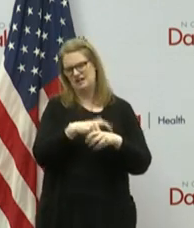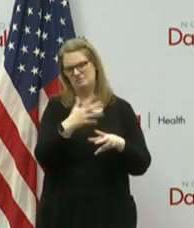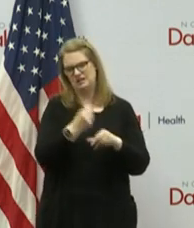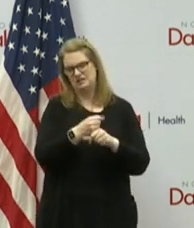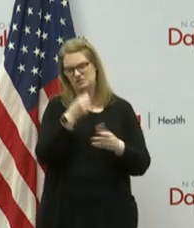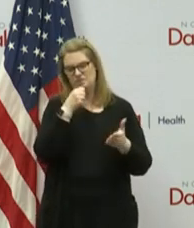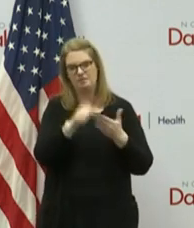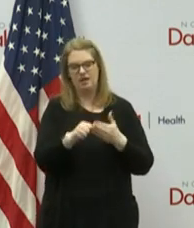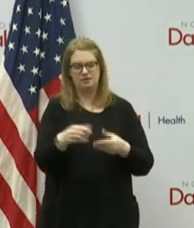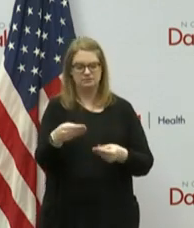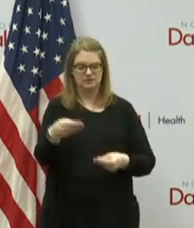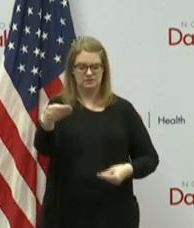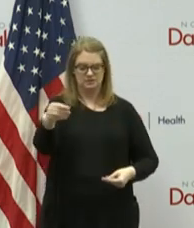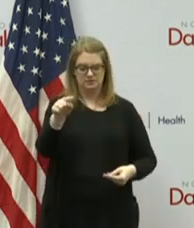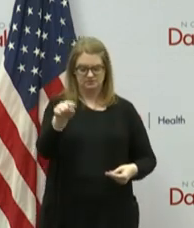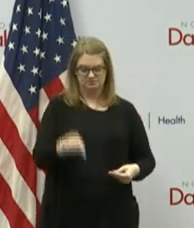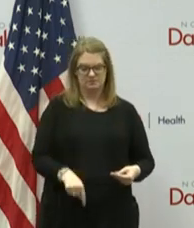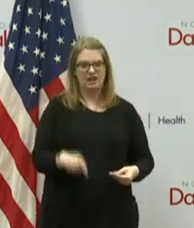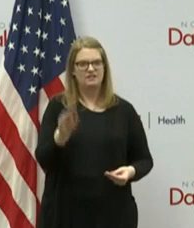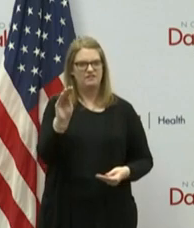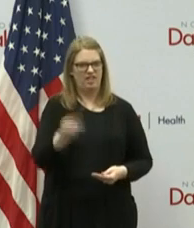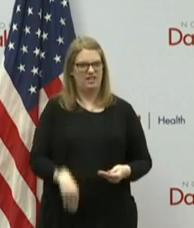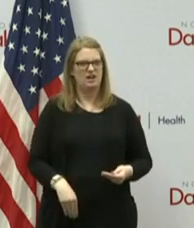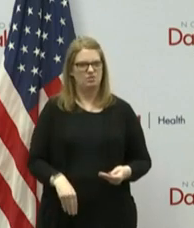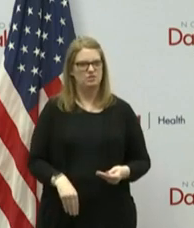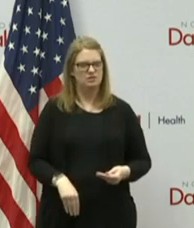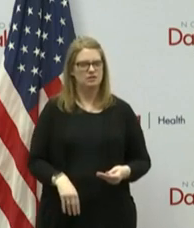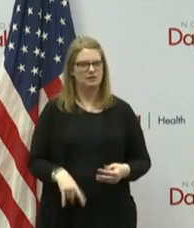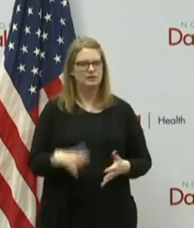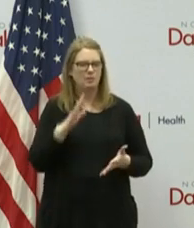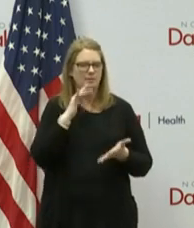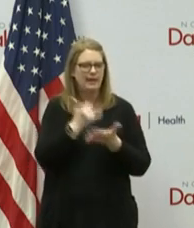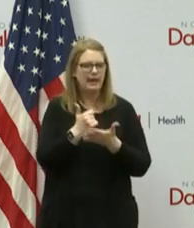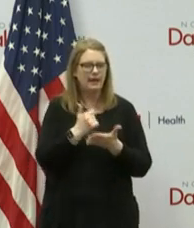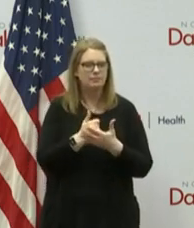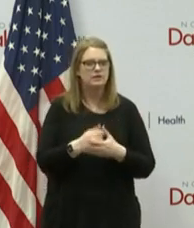UNDERSTAND THAT WE ARE 6 TO 7 WEEKS AWAY FROM THE ELECTION AND THERE IS AMPLE TIME FOR EVERYBODY TO GET THEIR VOTE OR